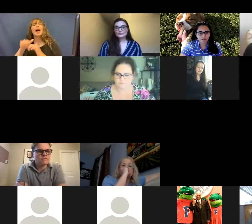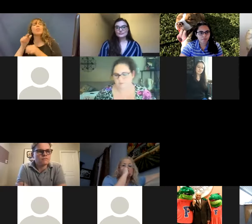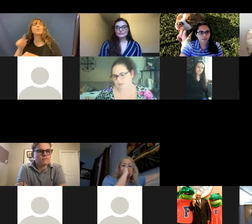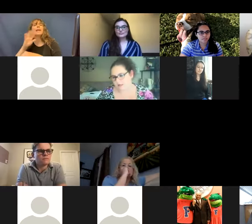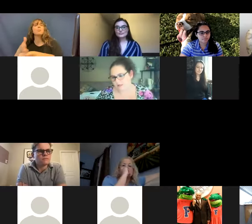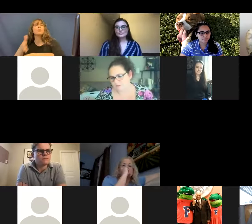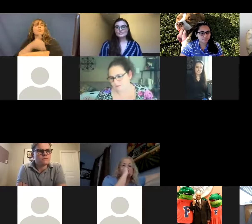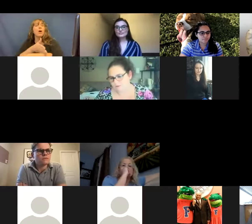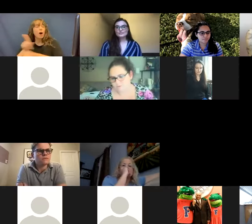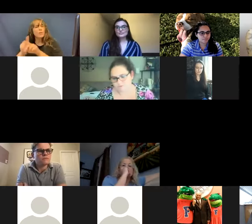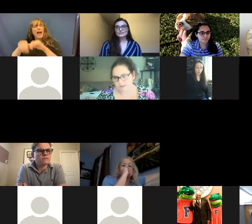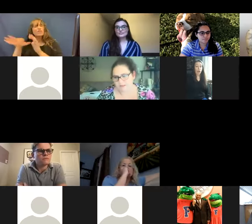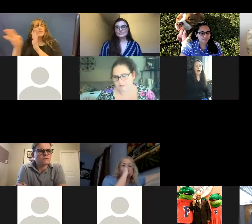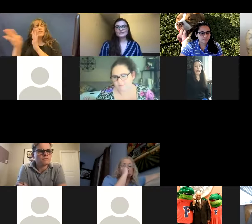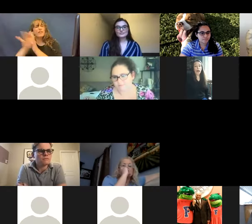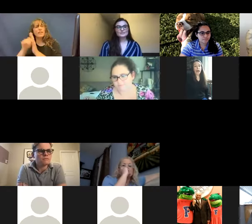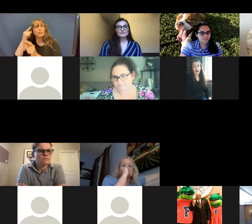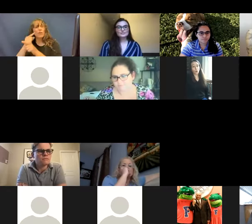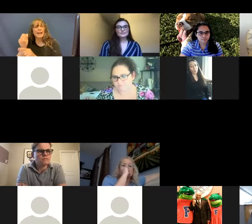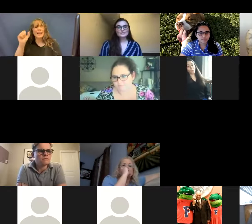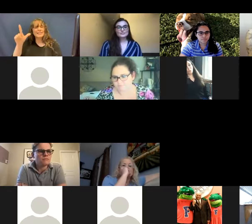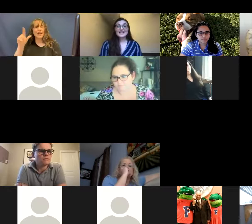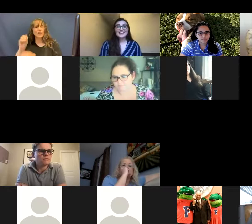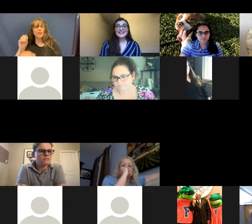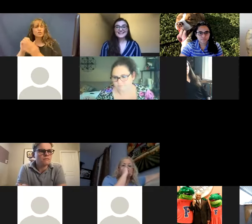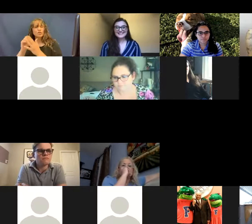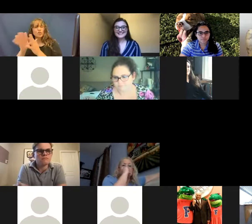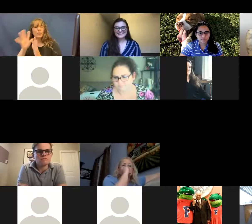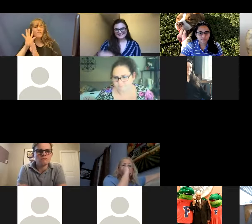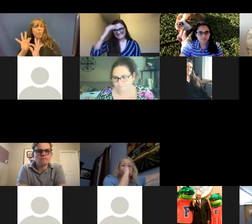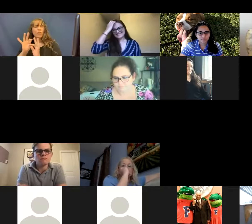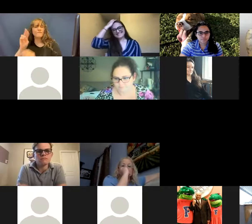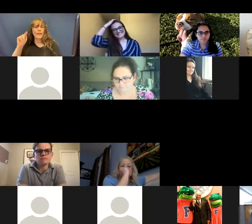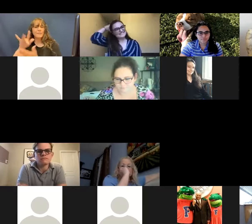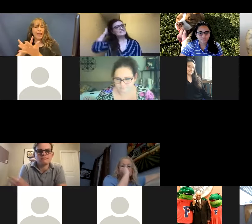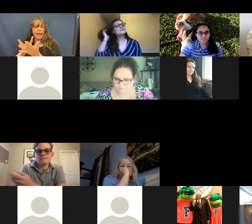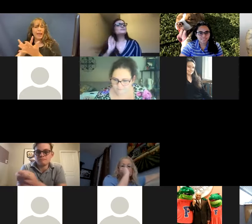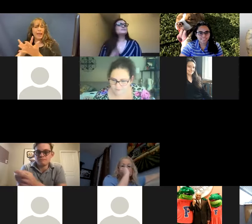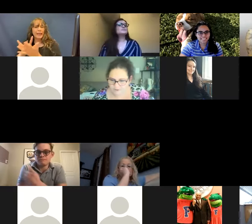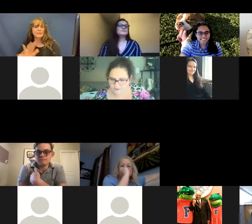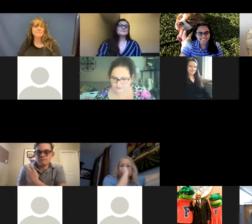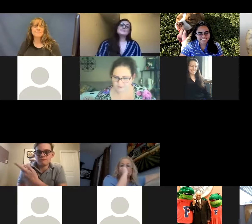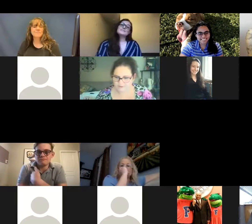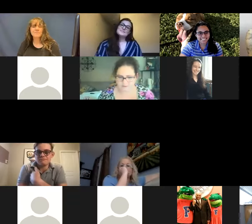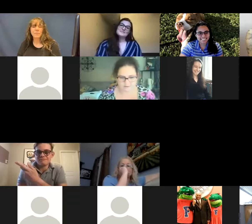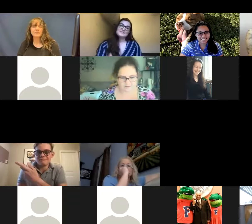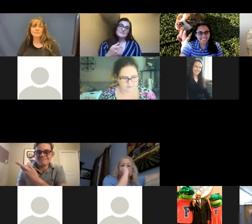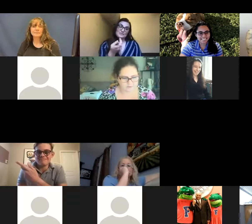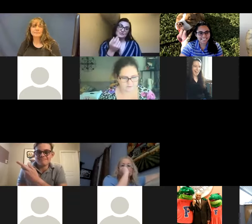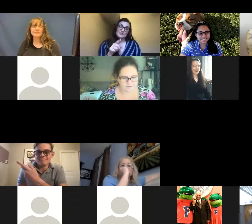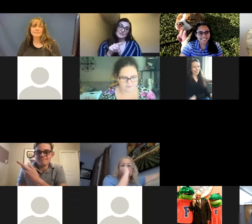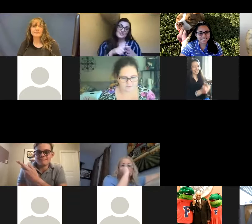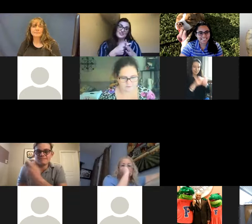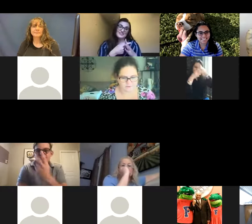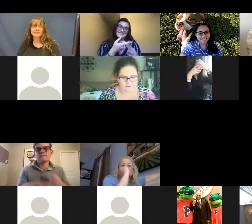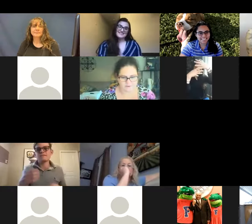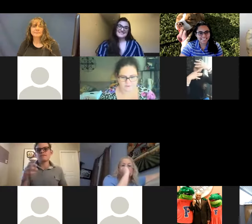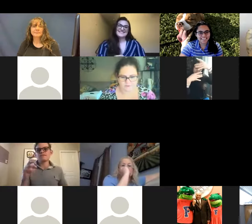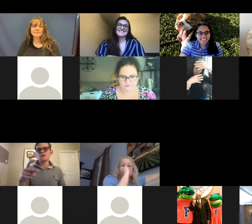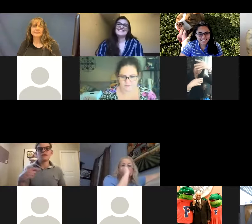for vet med? >> Who wants to answer that? Tyler?